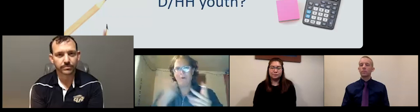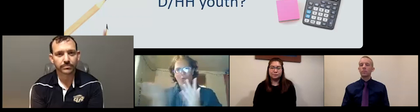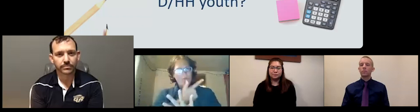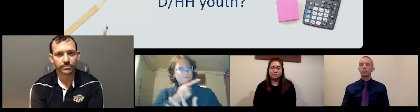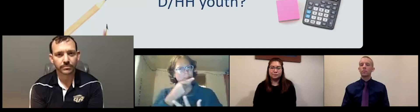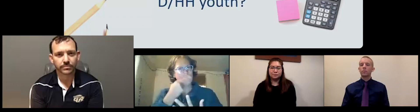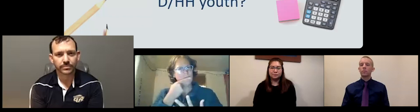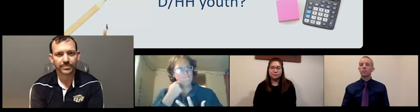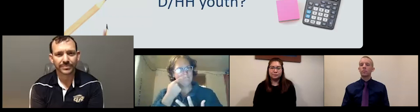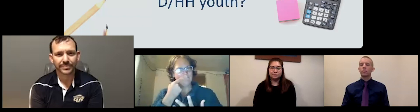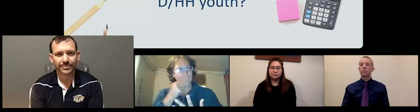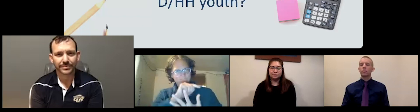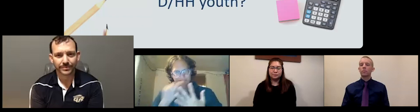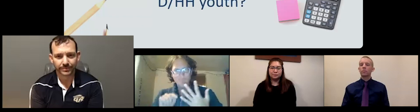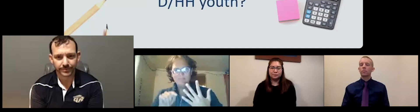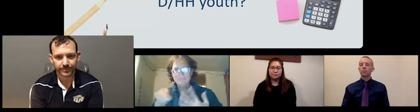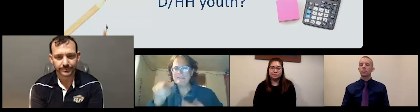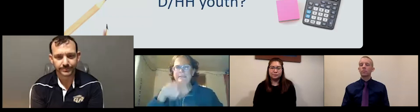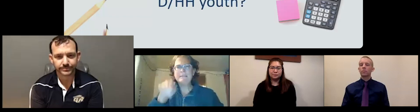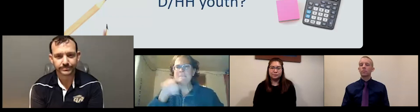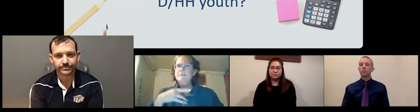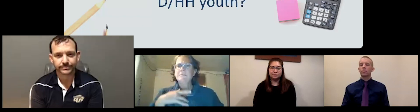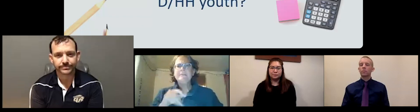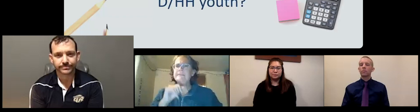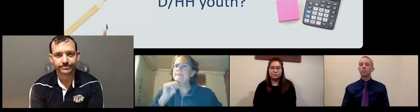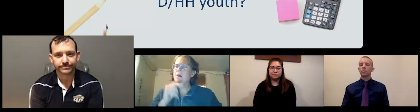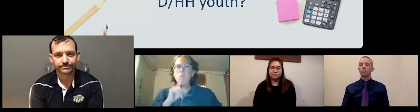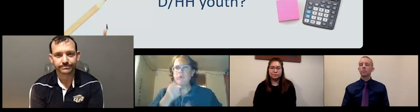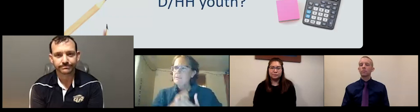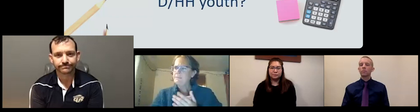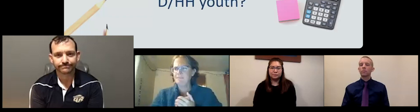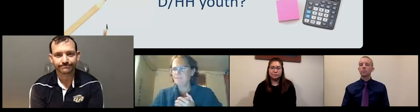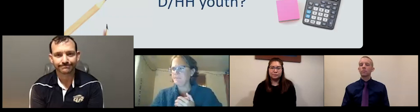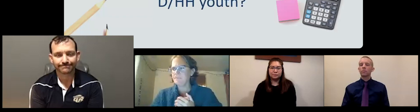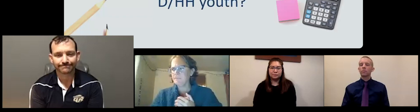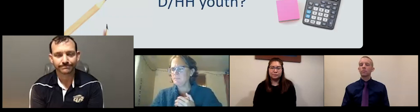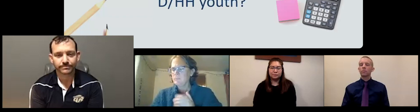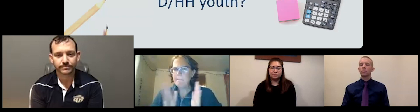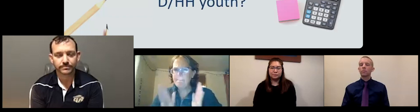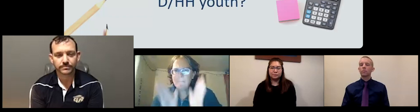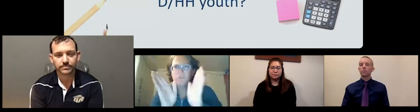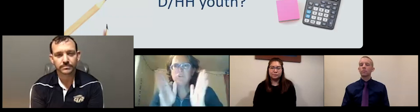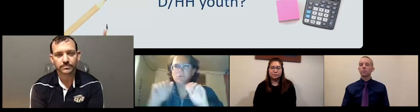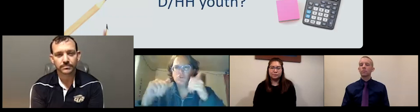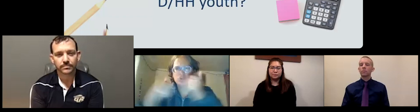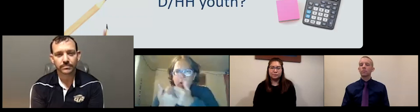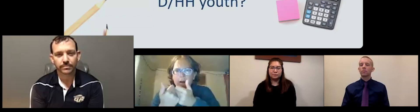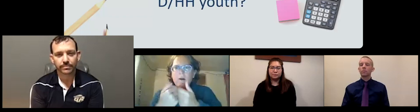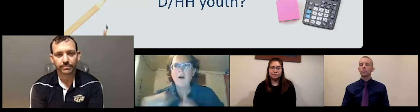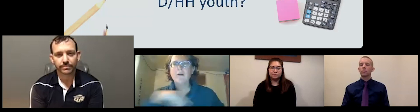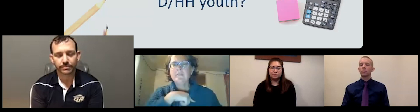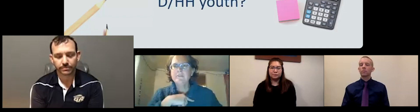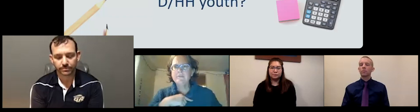who were mostly hearing, did not really push and challenge us.